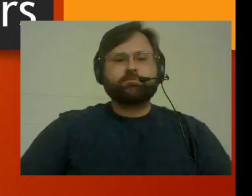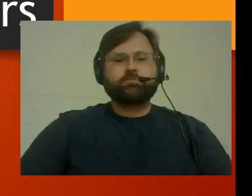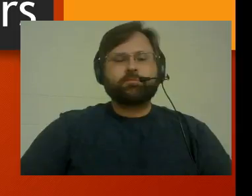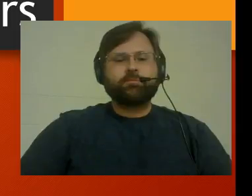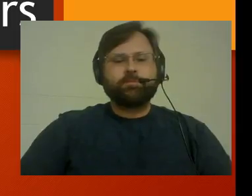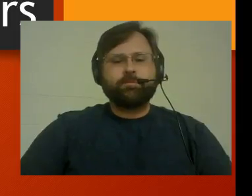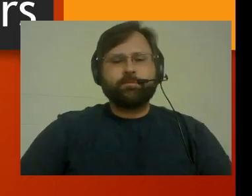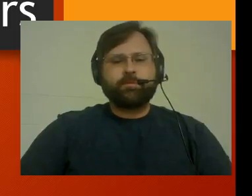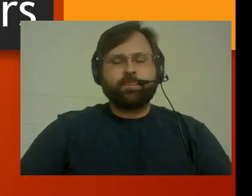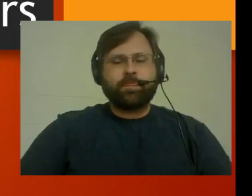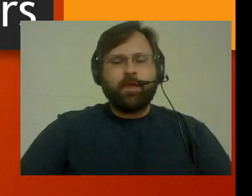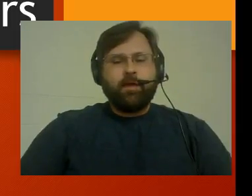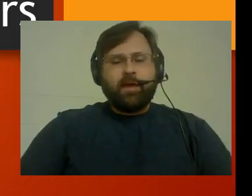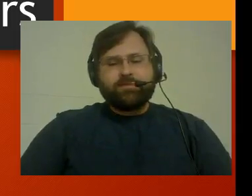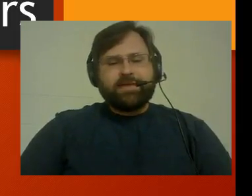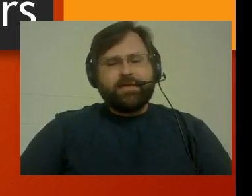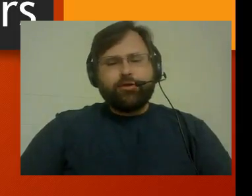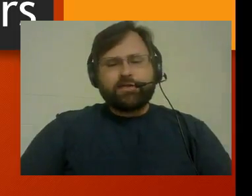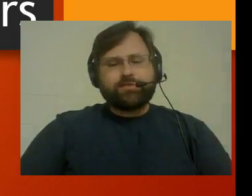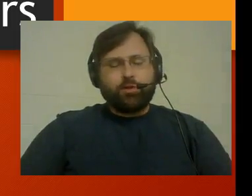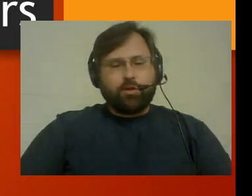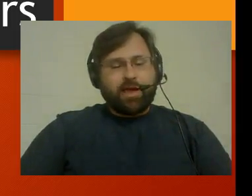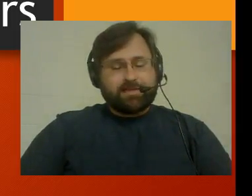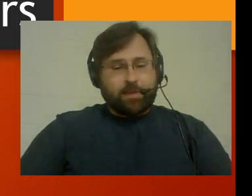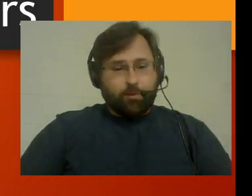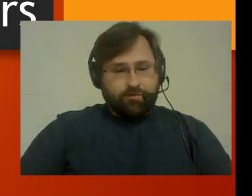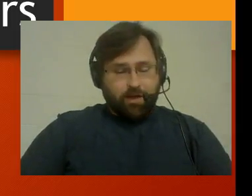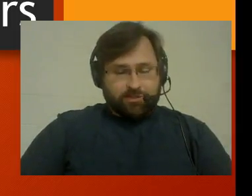as we continue to explore ASL morphology